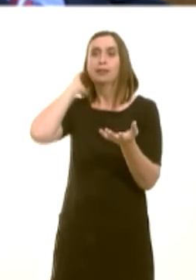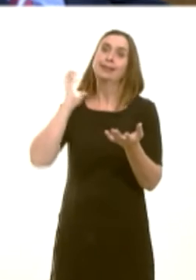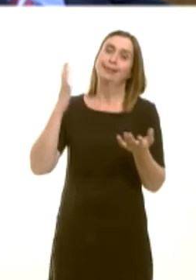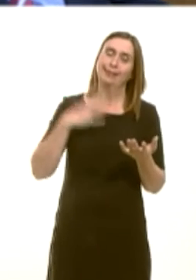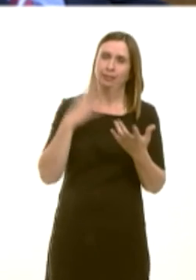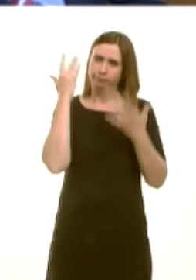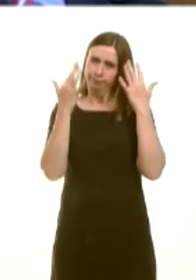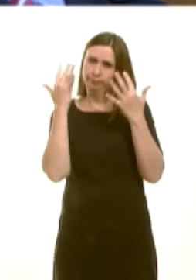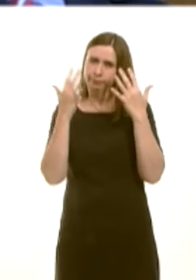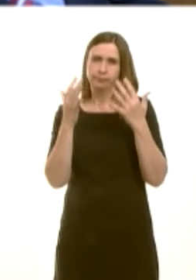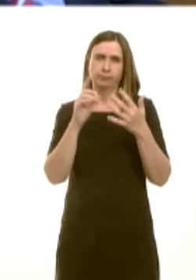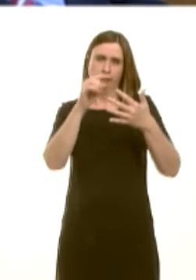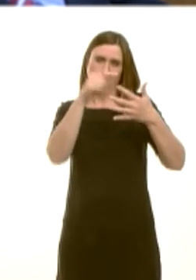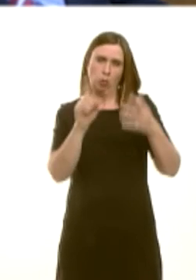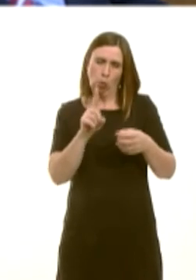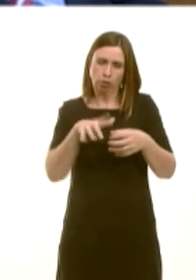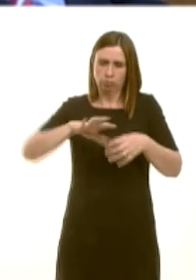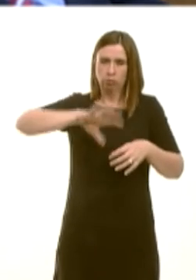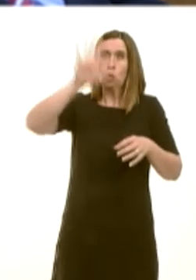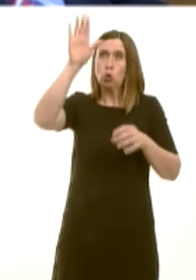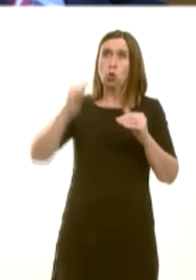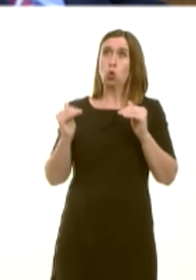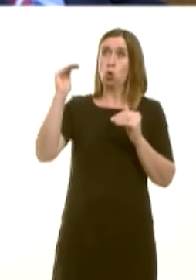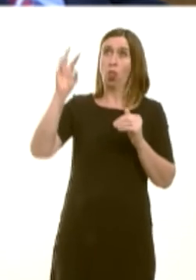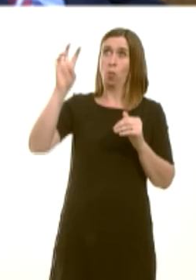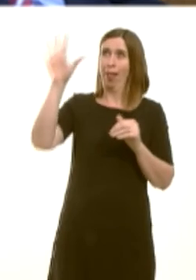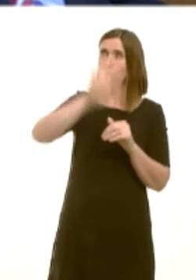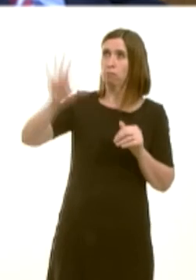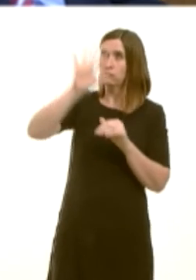skills that are needed regionally in the north. Itís an opportunity for genuine cross-border